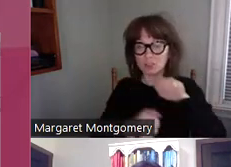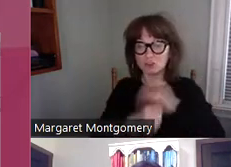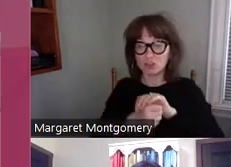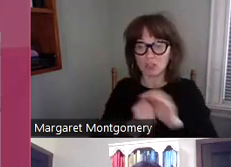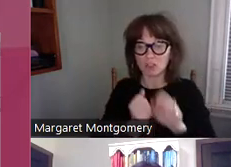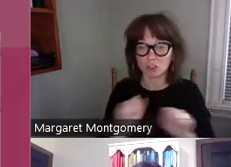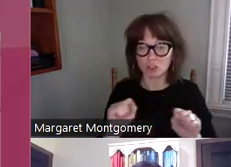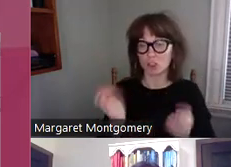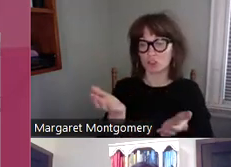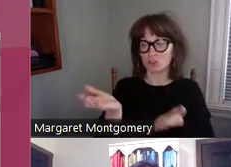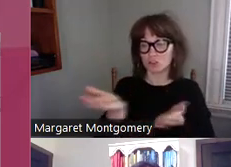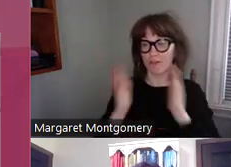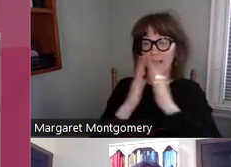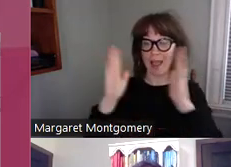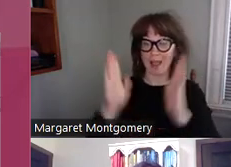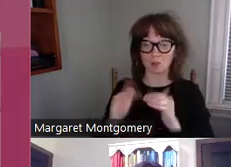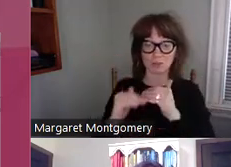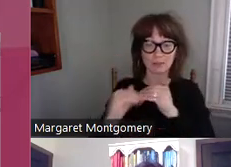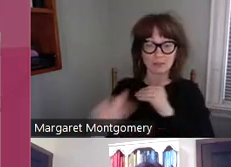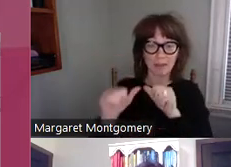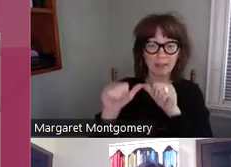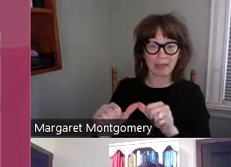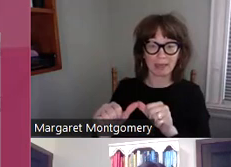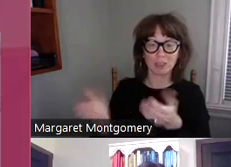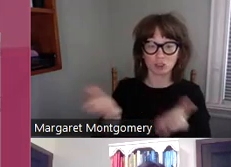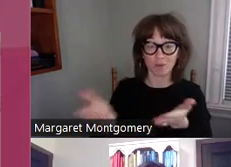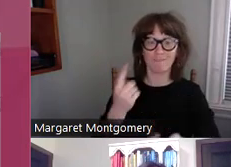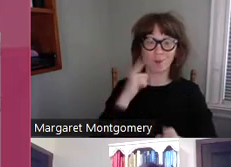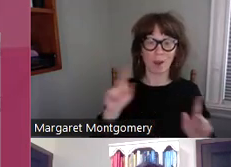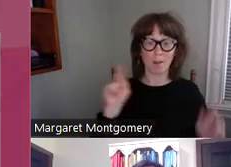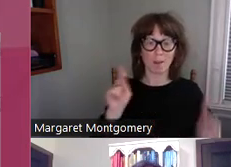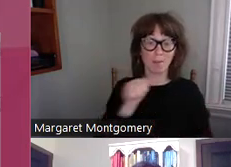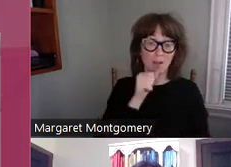services and housing stability services. 12:02:42 Some survivors of domestic. We began